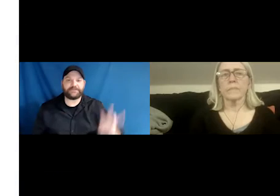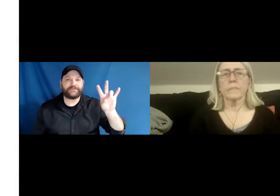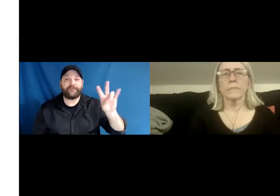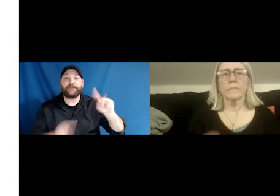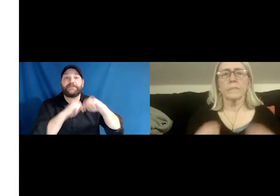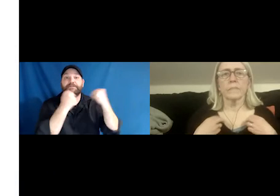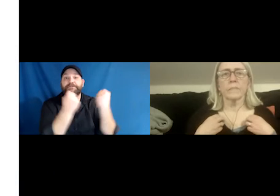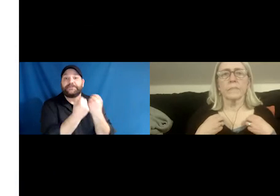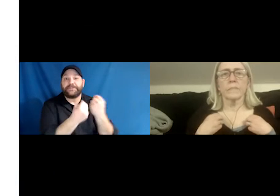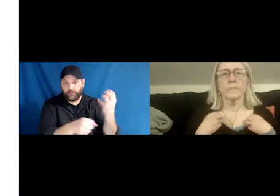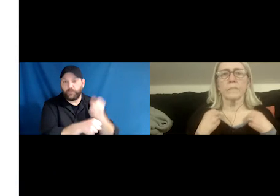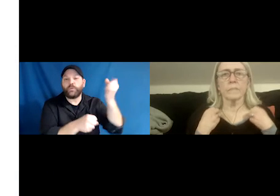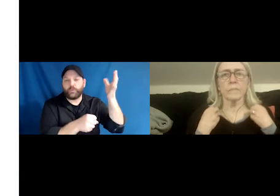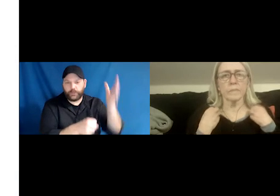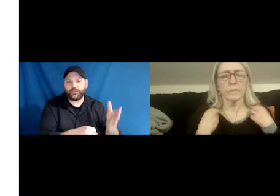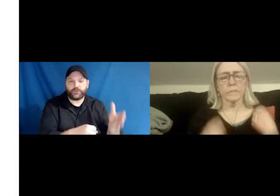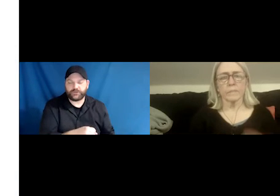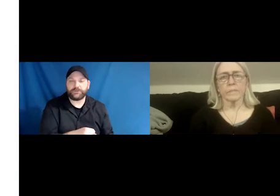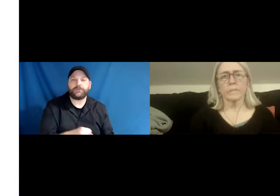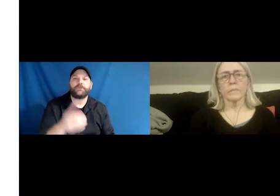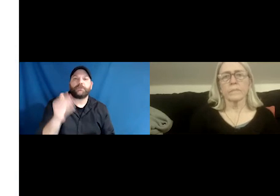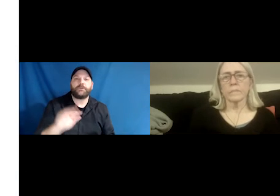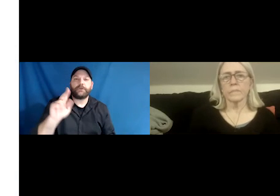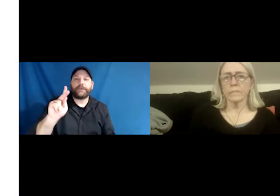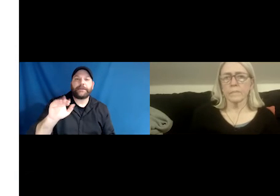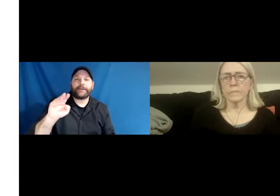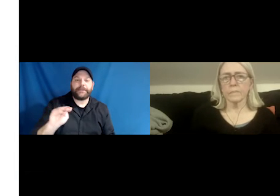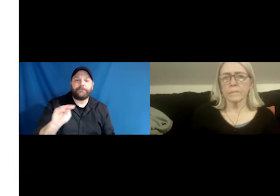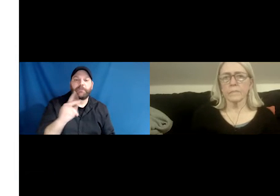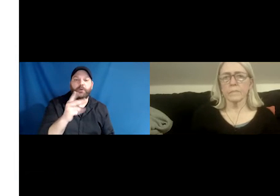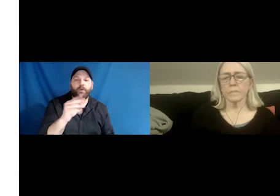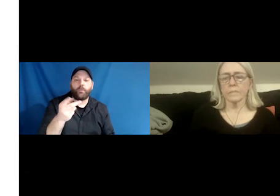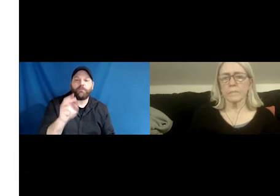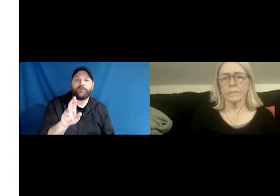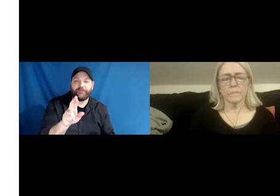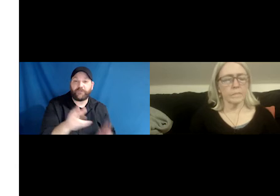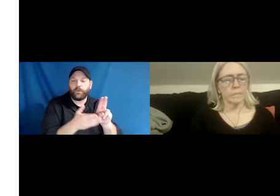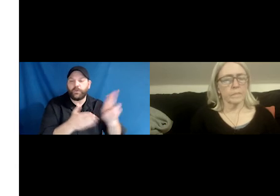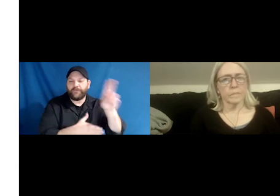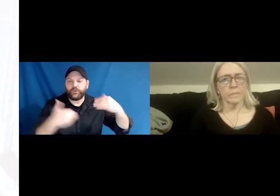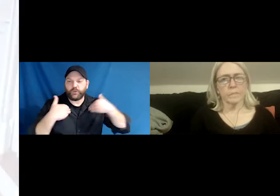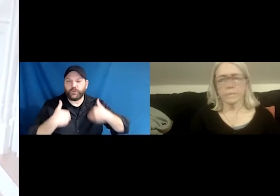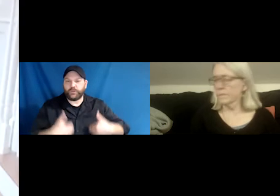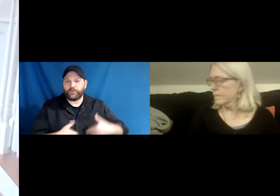Kim Koper from University Human Resources, working closely with multiple departments and individuals,